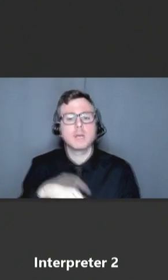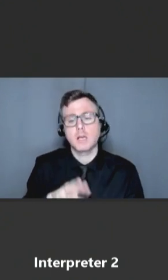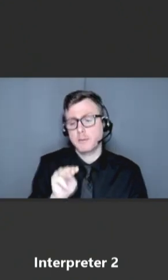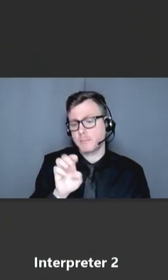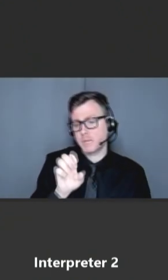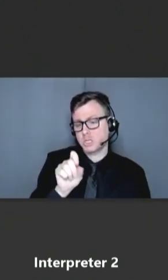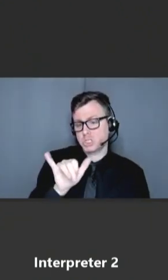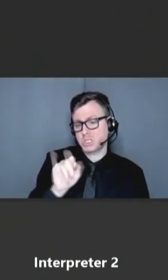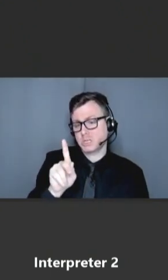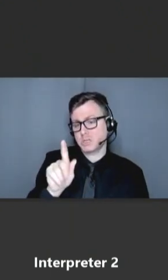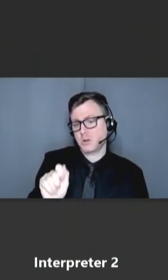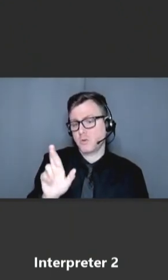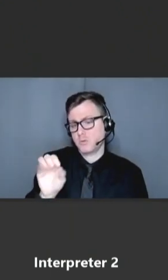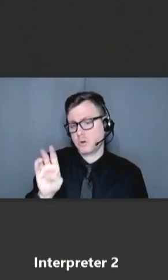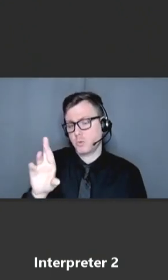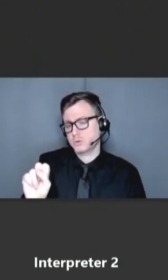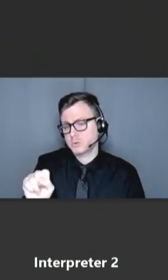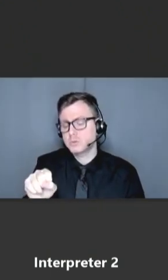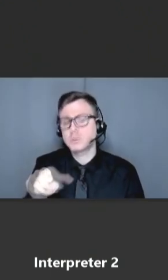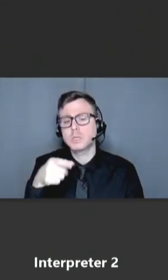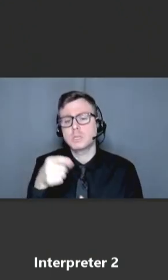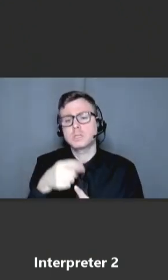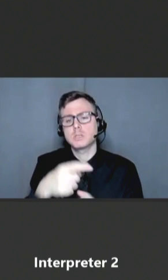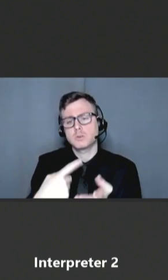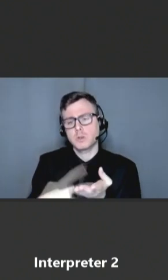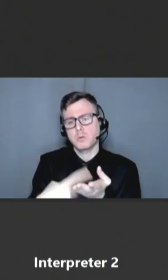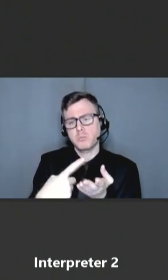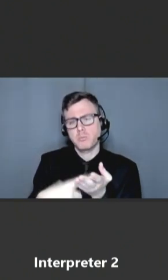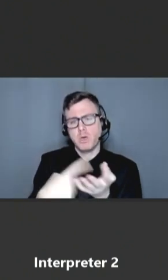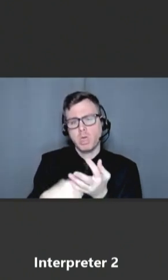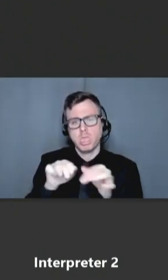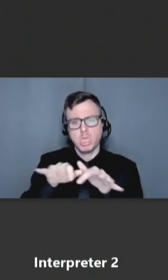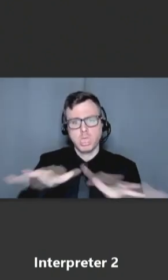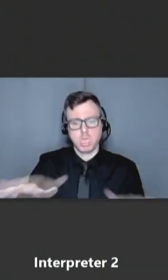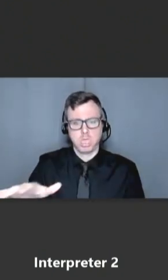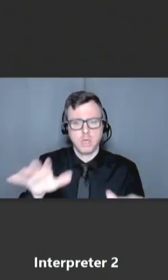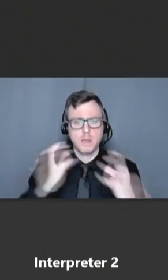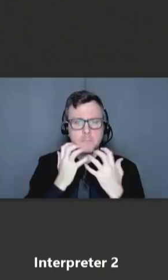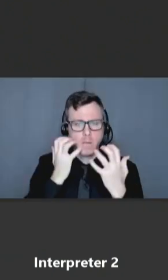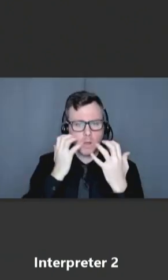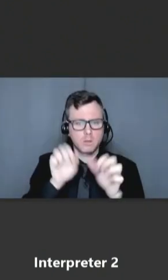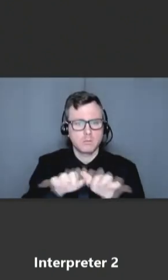updated us on the measles outbreak in central Ohio, reminding us that we can easily see